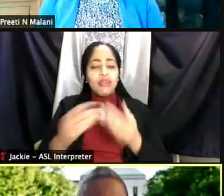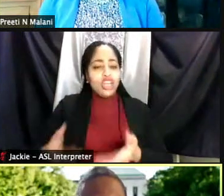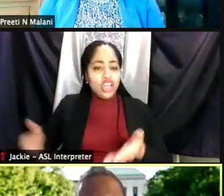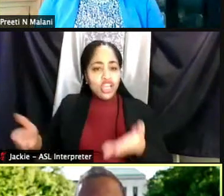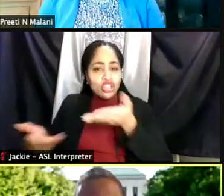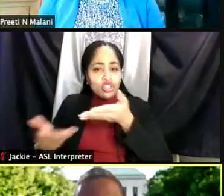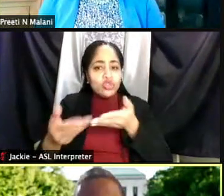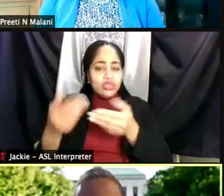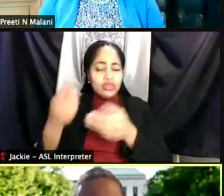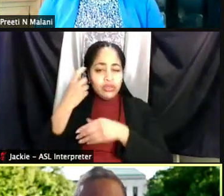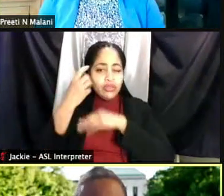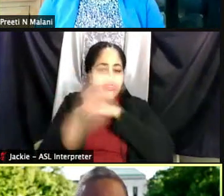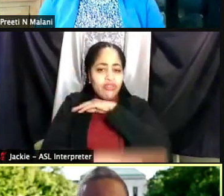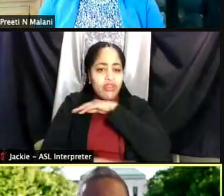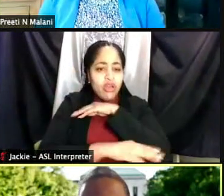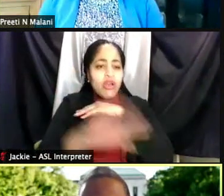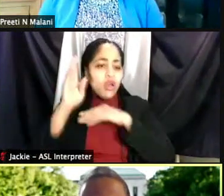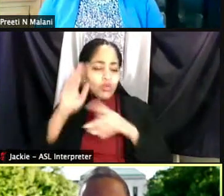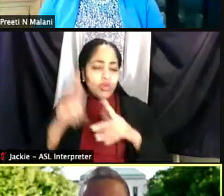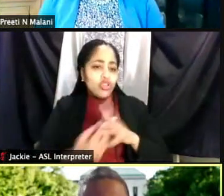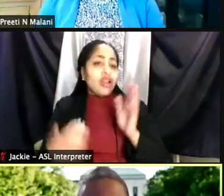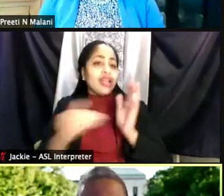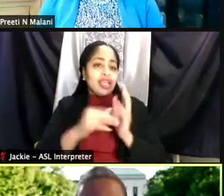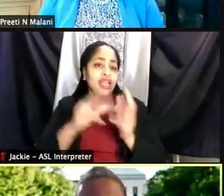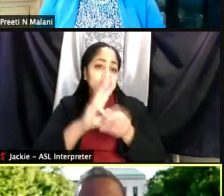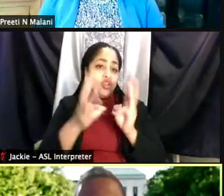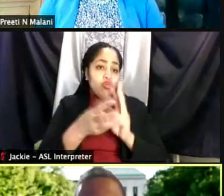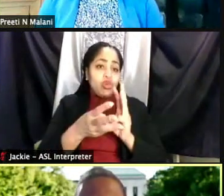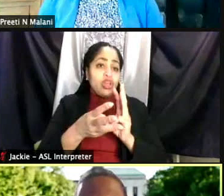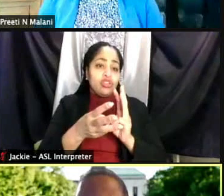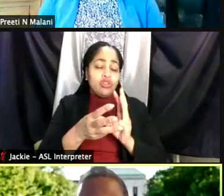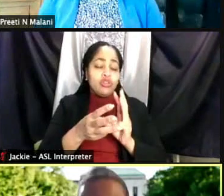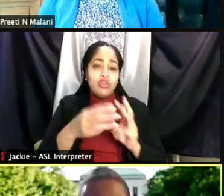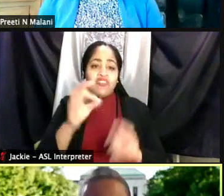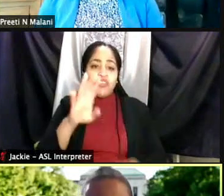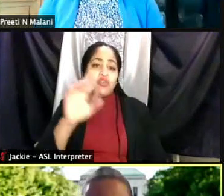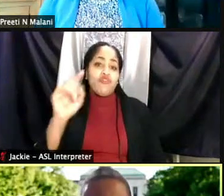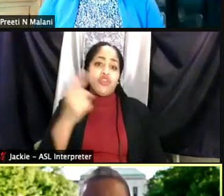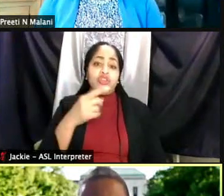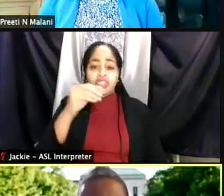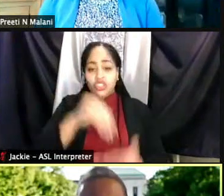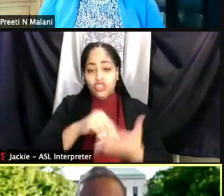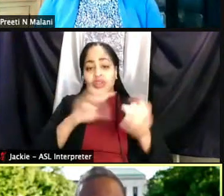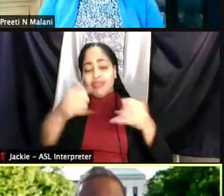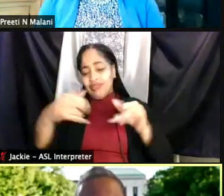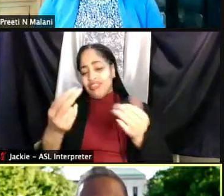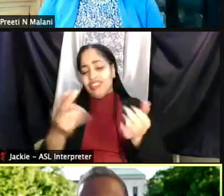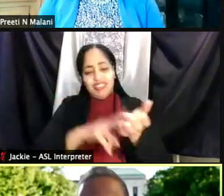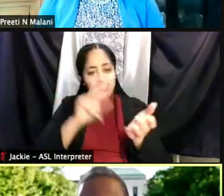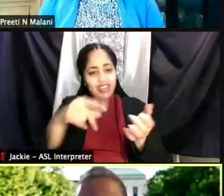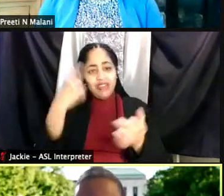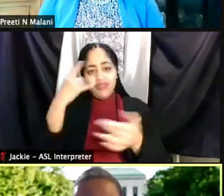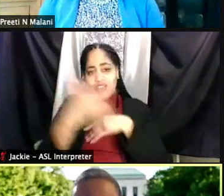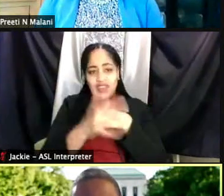will relaunch winter semester on February 1st. Students can still sign up for available spots